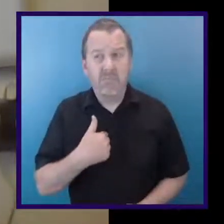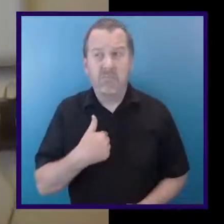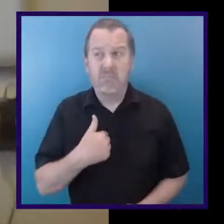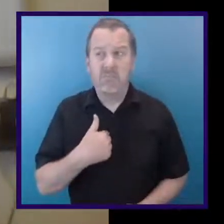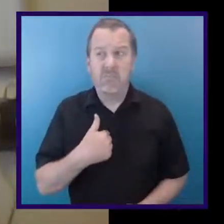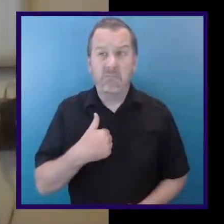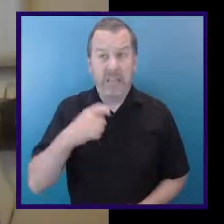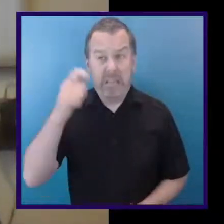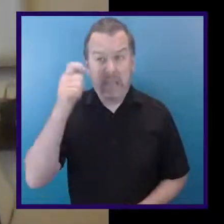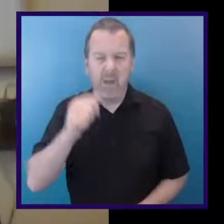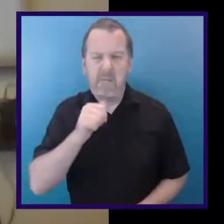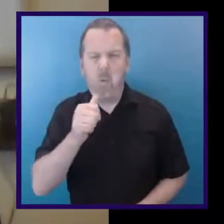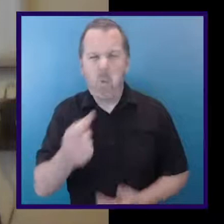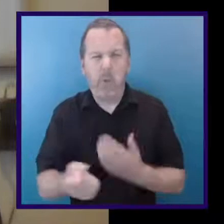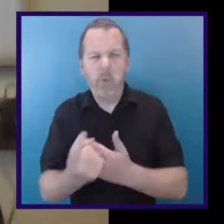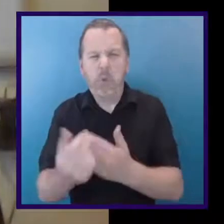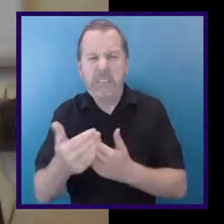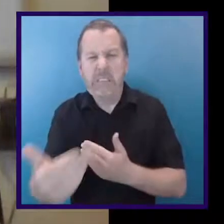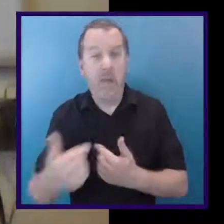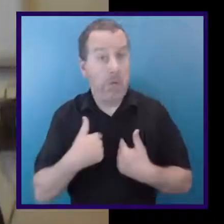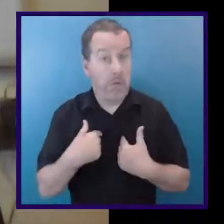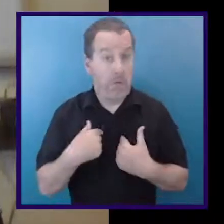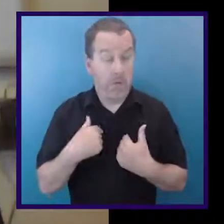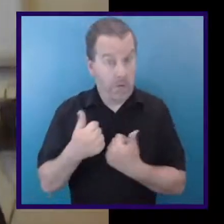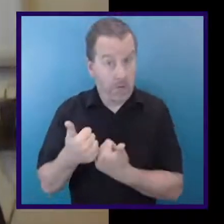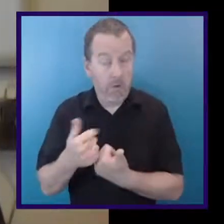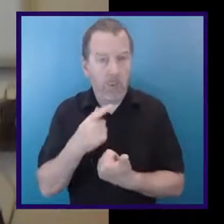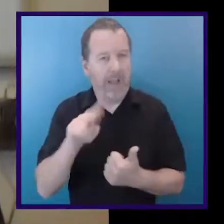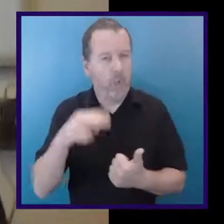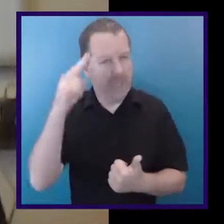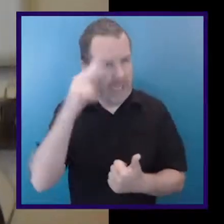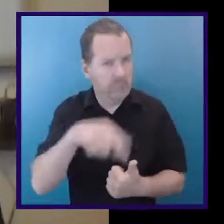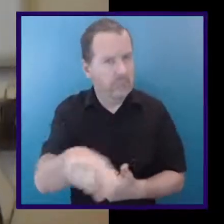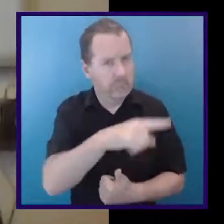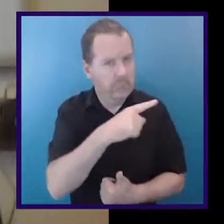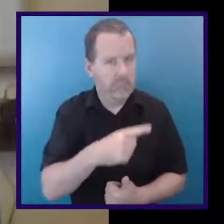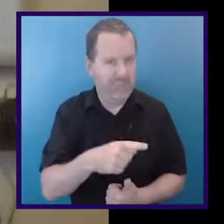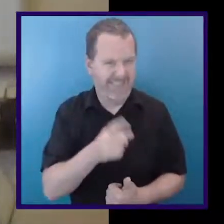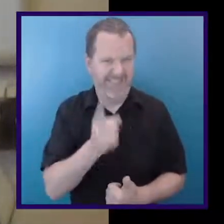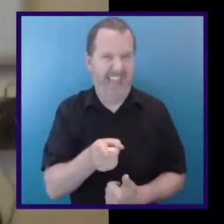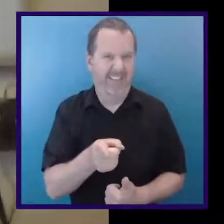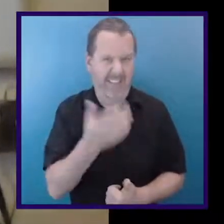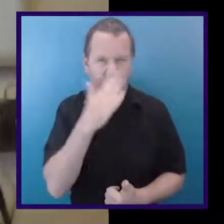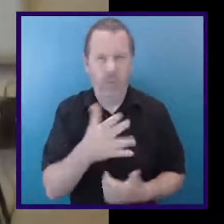I don't think that there won’t be opportunities, but I actually can understand why pupils feel this way.